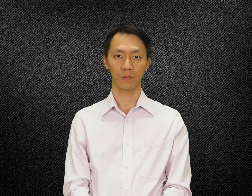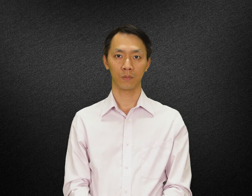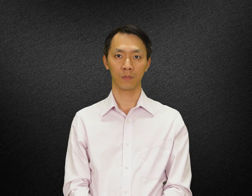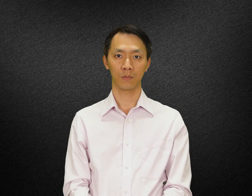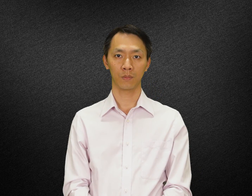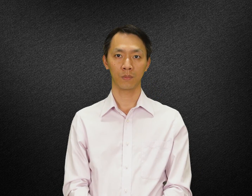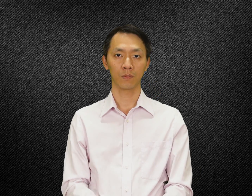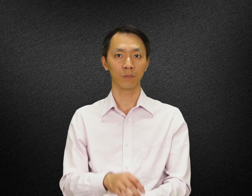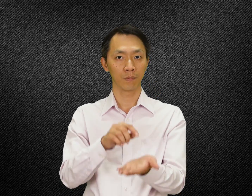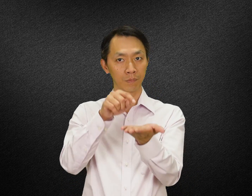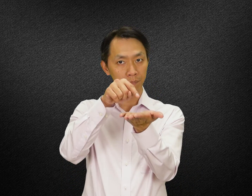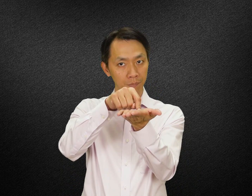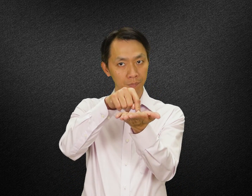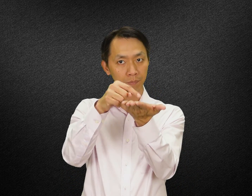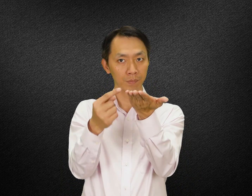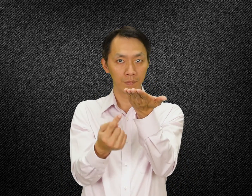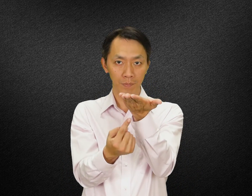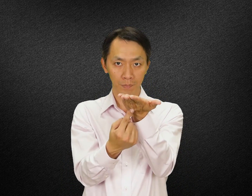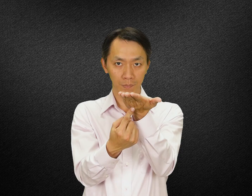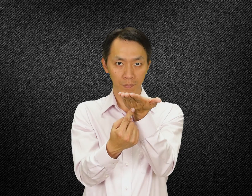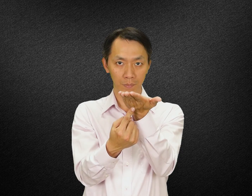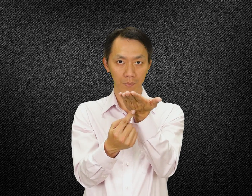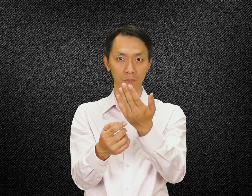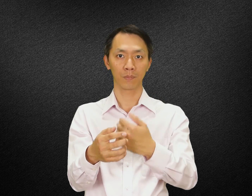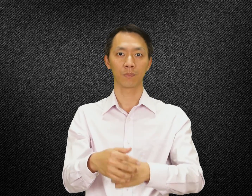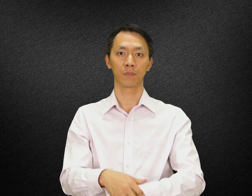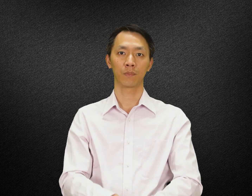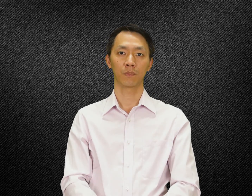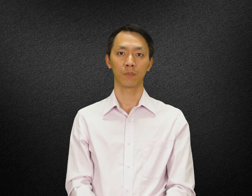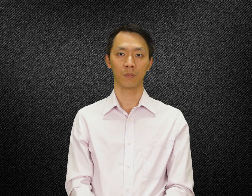double-sided